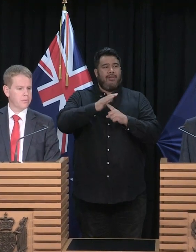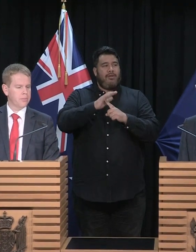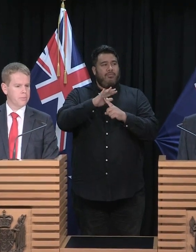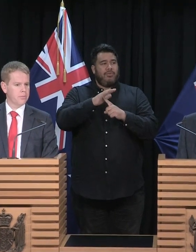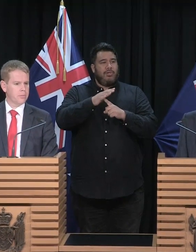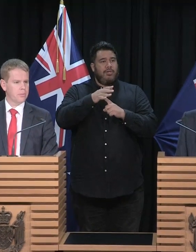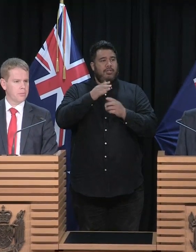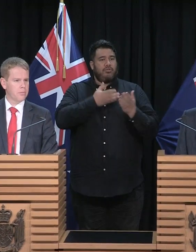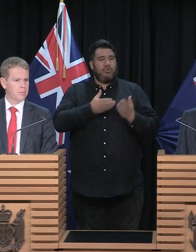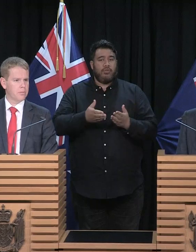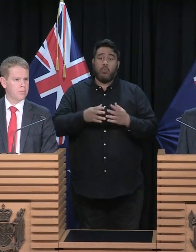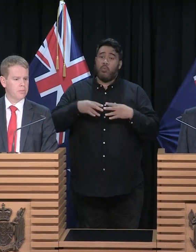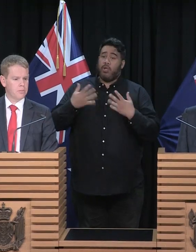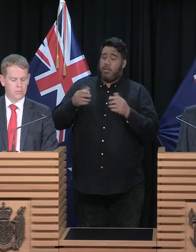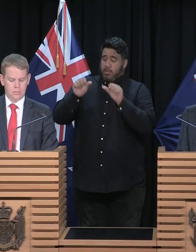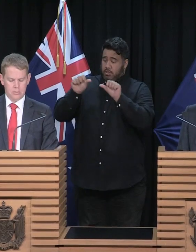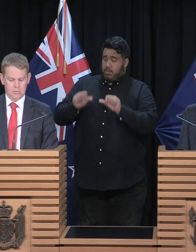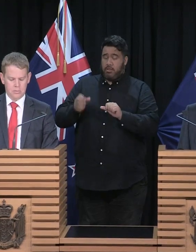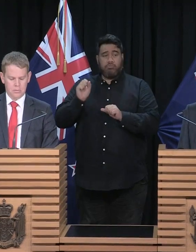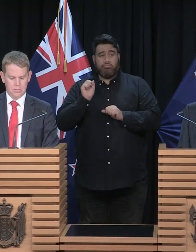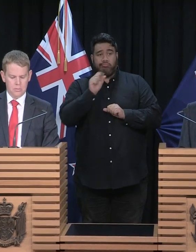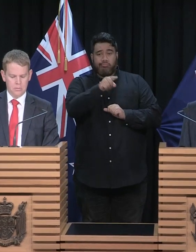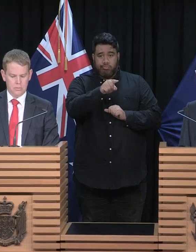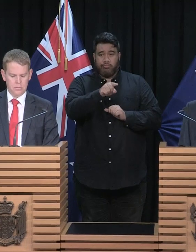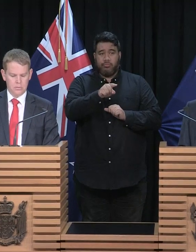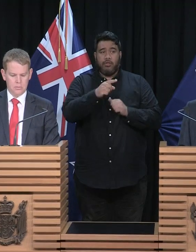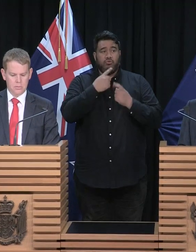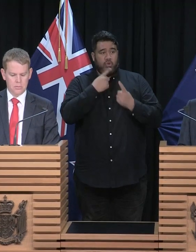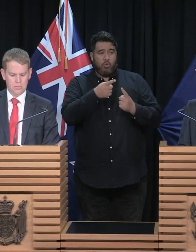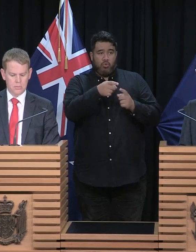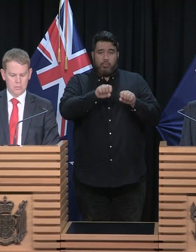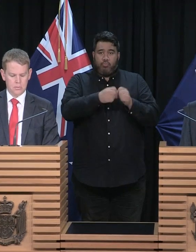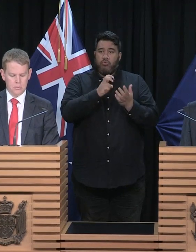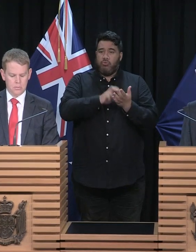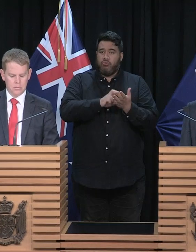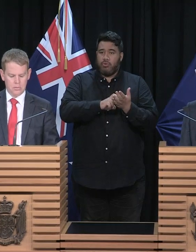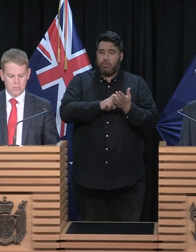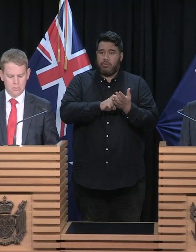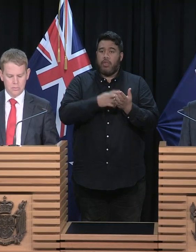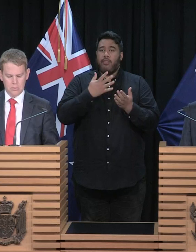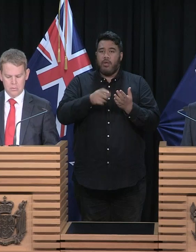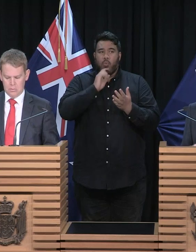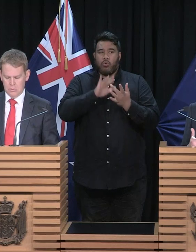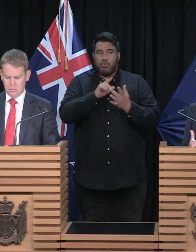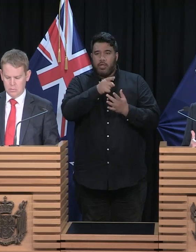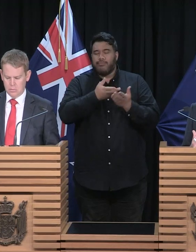breach-of-contract notice, what are the possible consequences of that? At this point, we'll issue the breach and have a conversation with